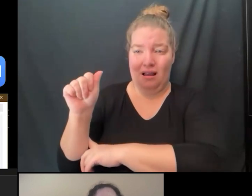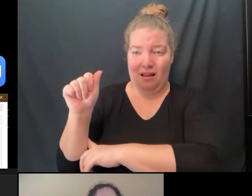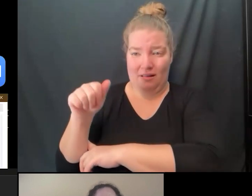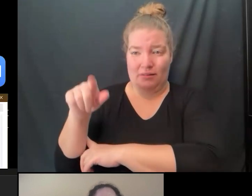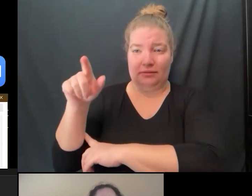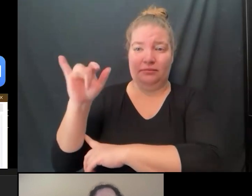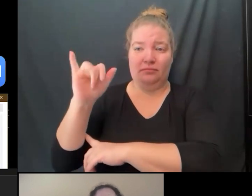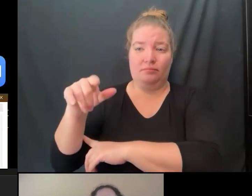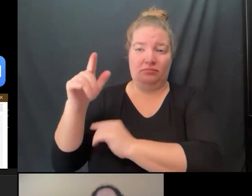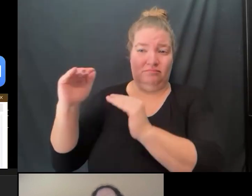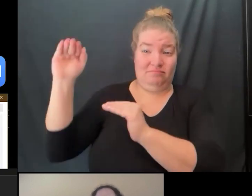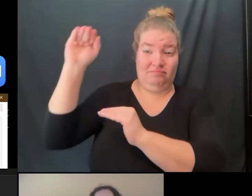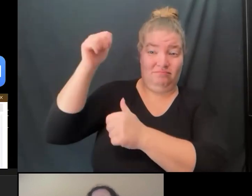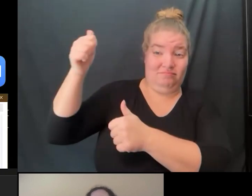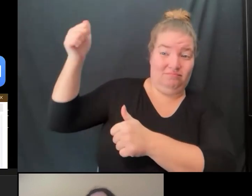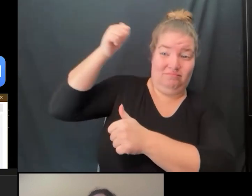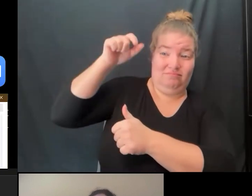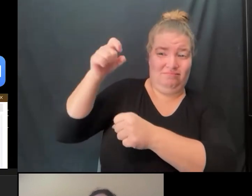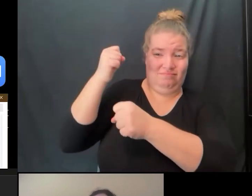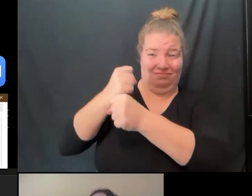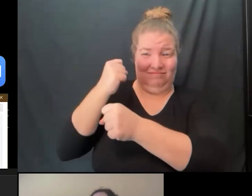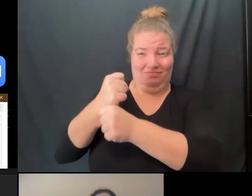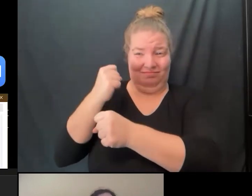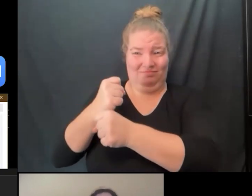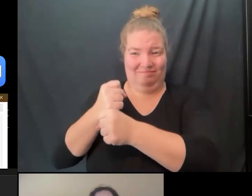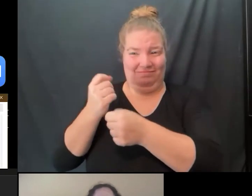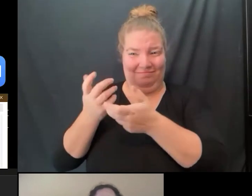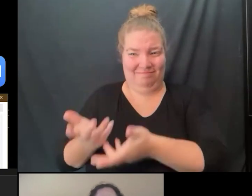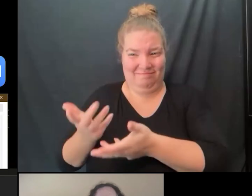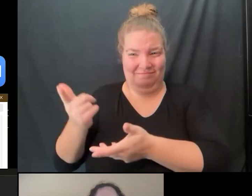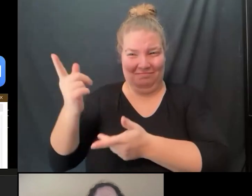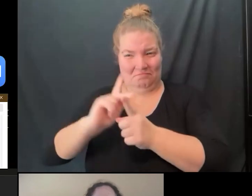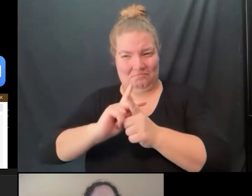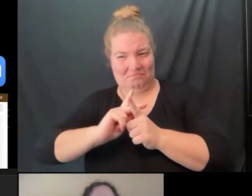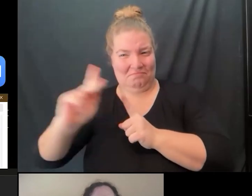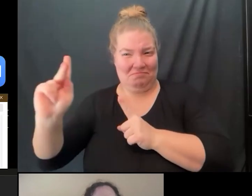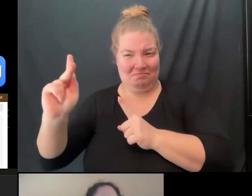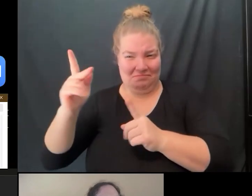So today's captioning is professional live captioning. It's not auto-generated by Zoom.